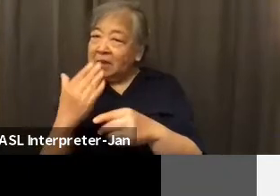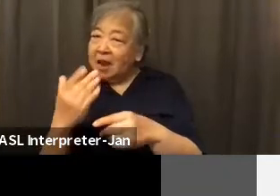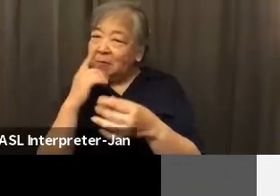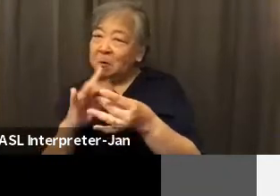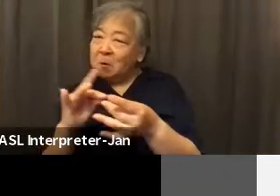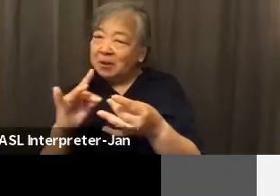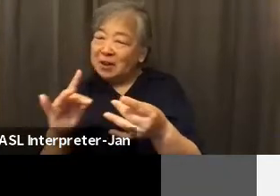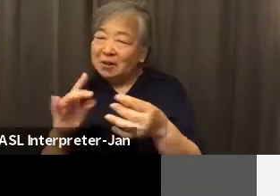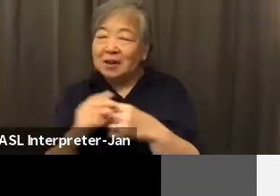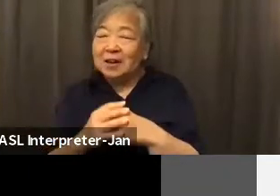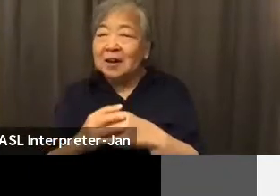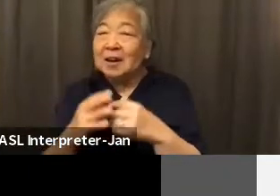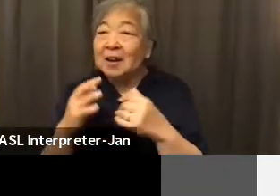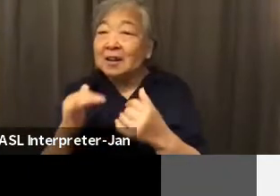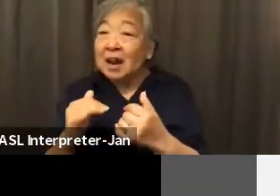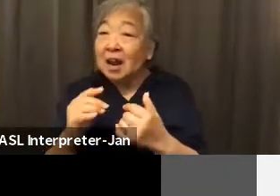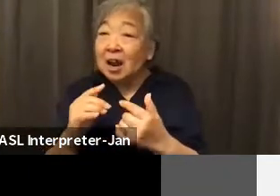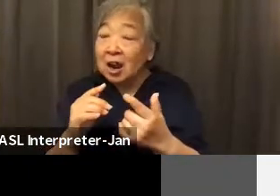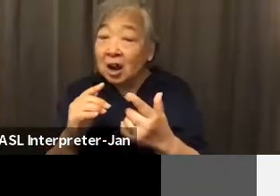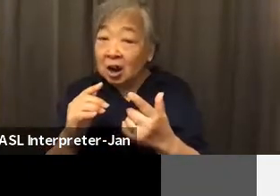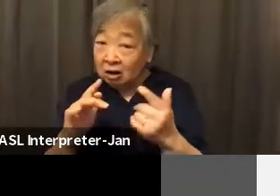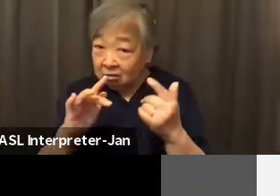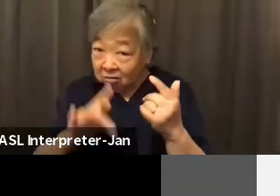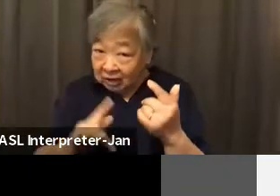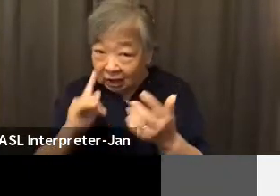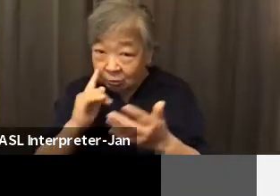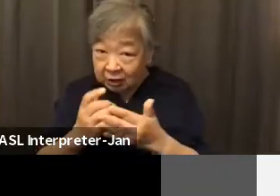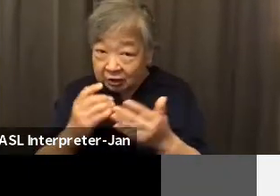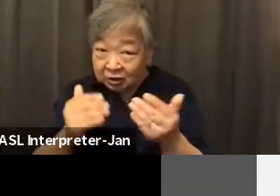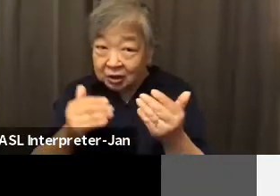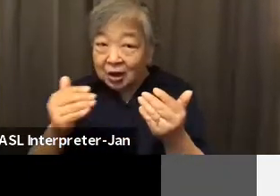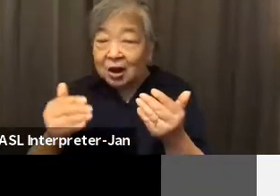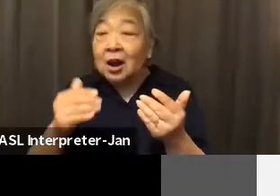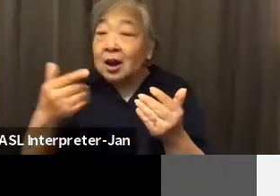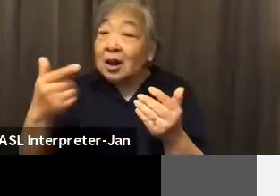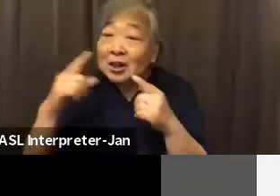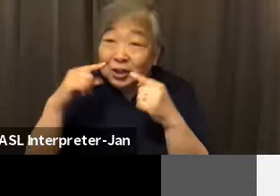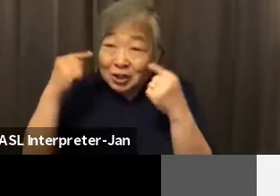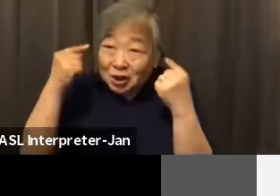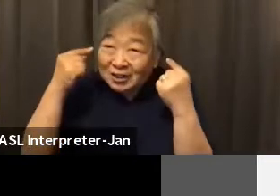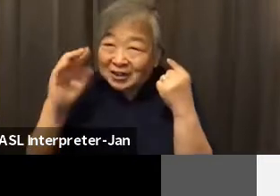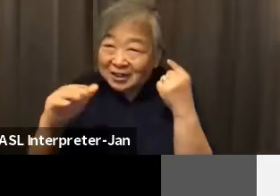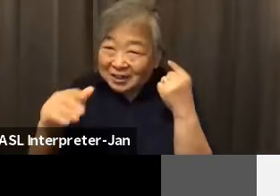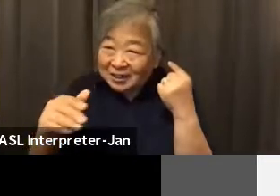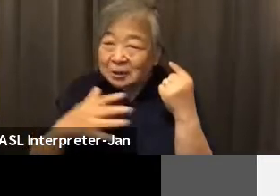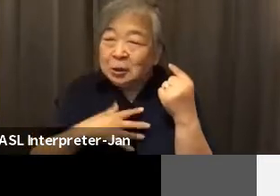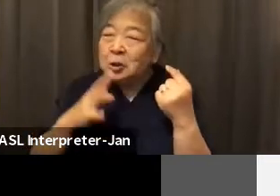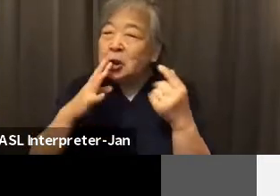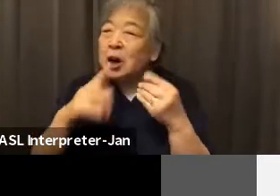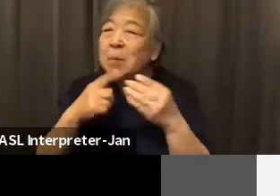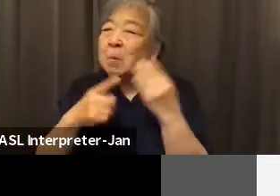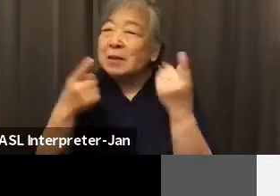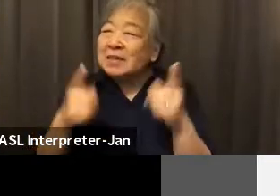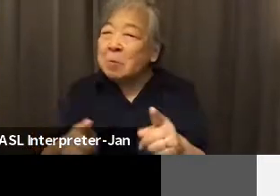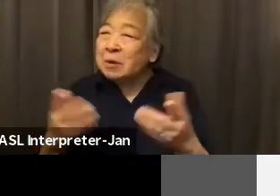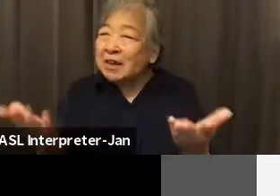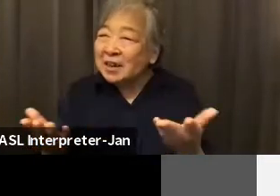And if we could advance to the next photo, and Geraldine's going to tell us a little bit about what's happening here.